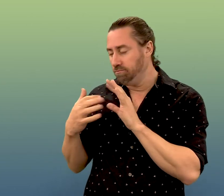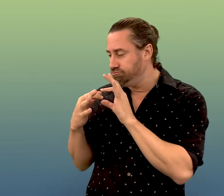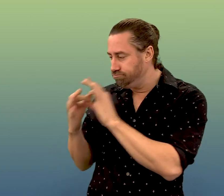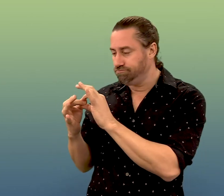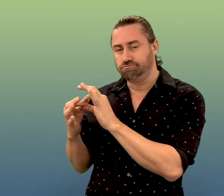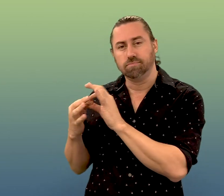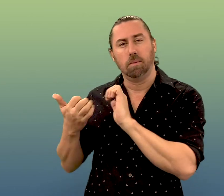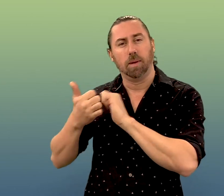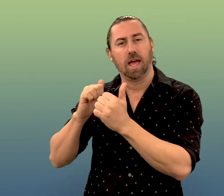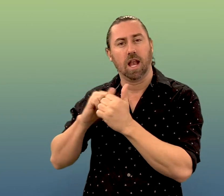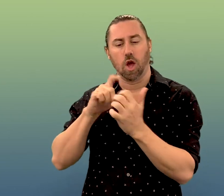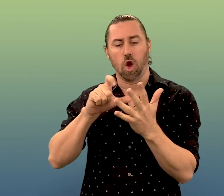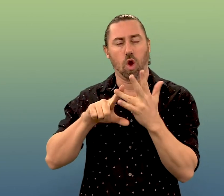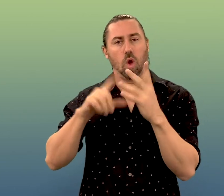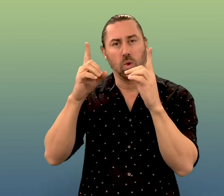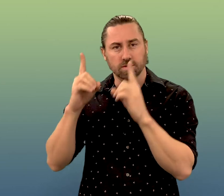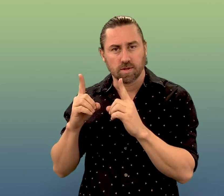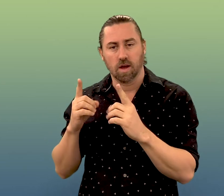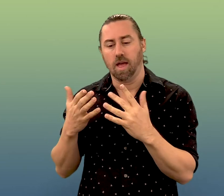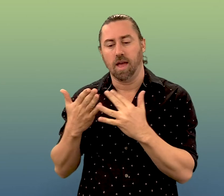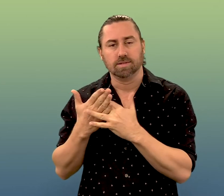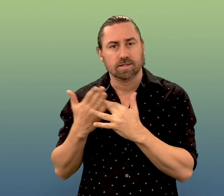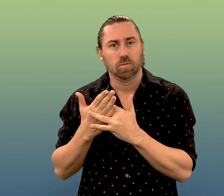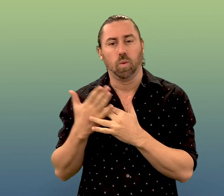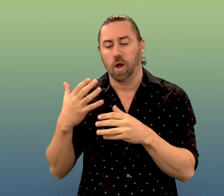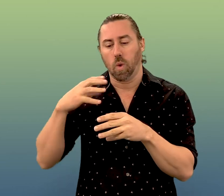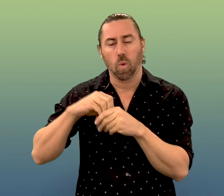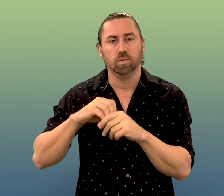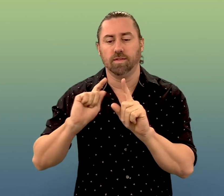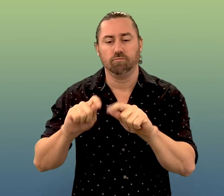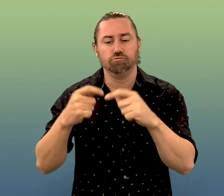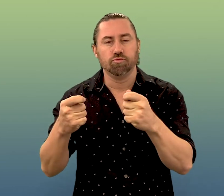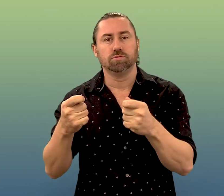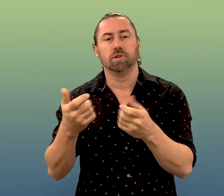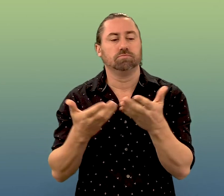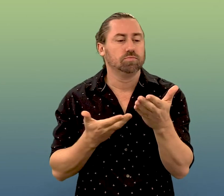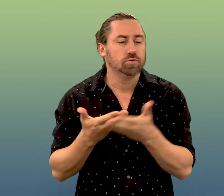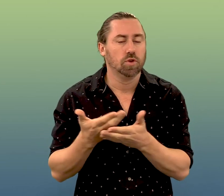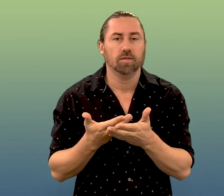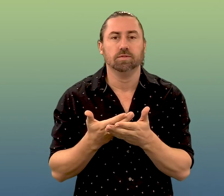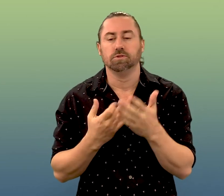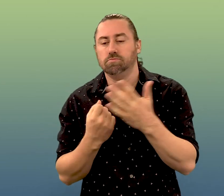TMR engages with our partners to co-design accessible and inclusive products, services,